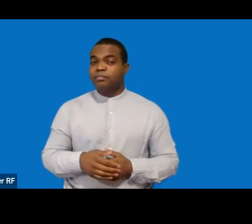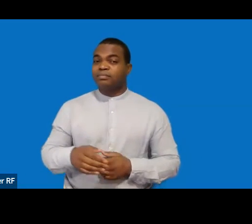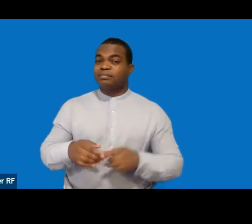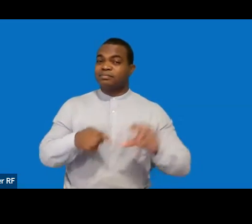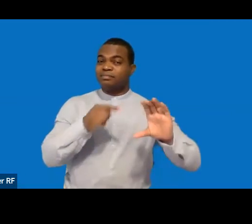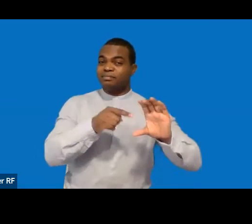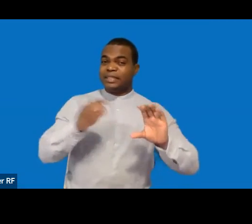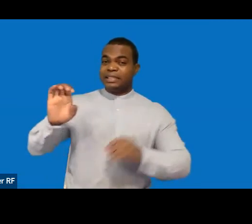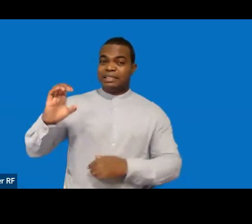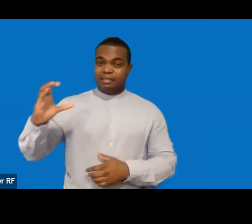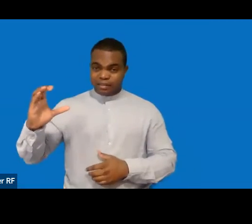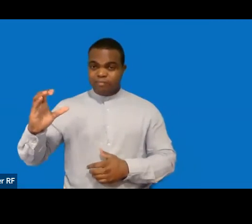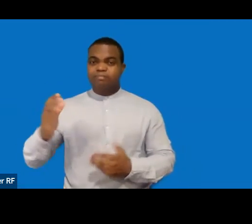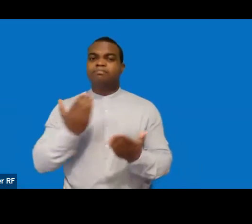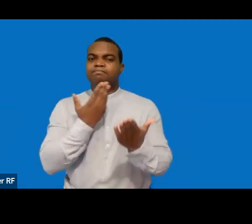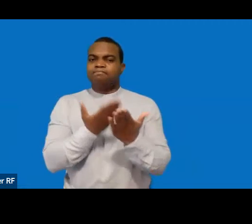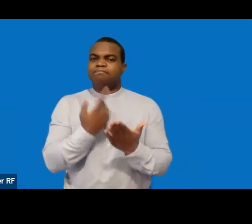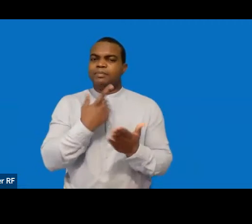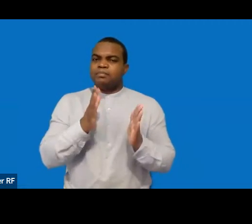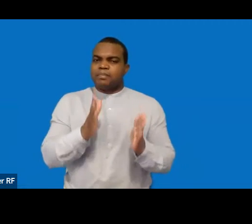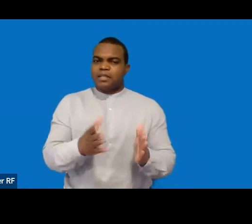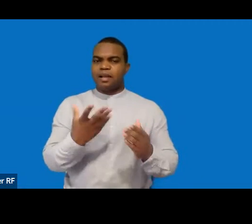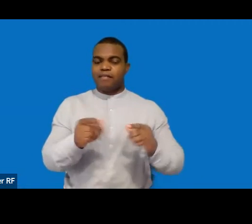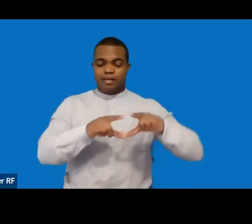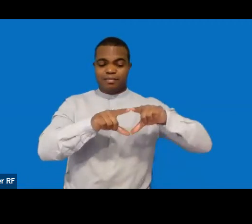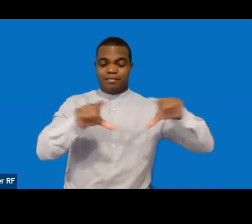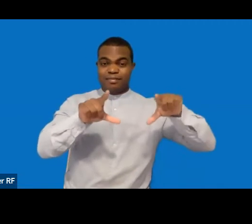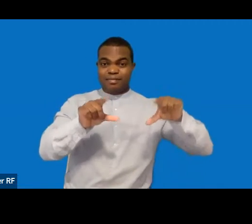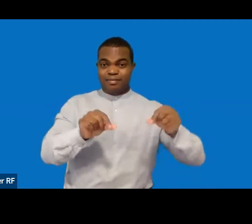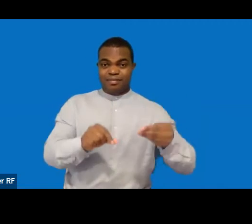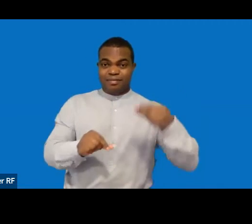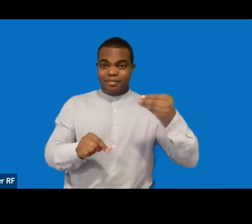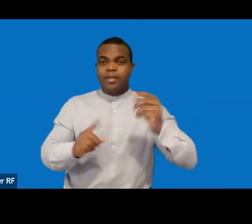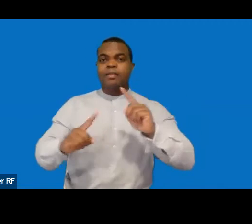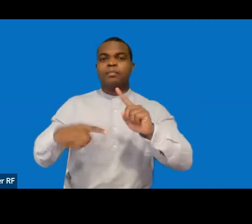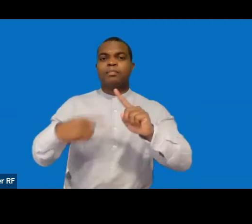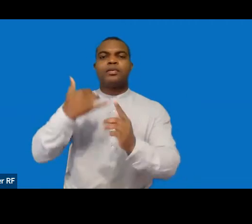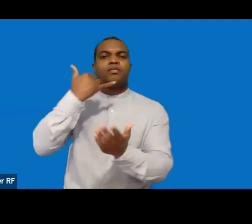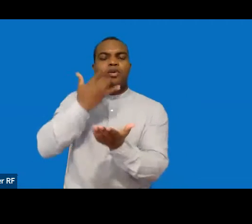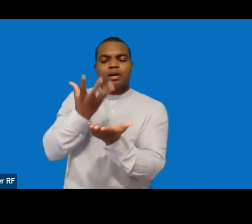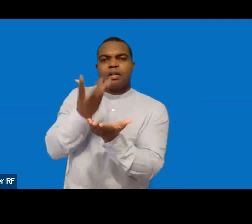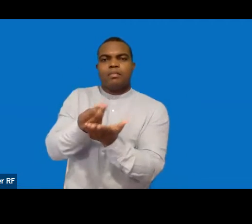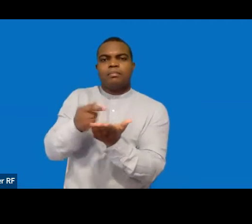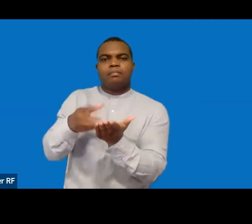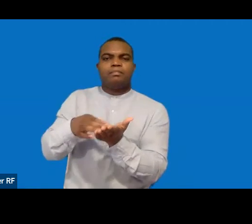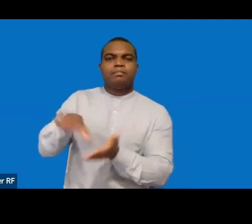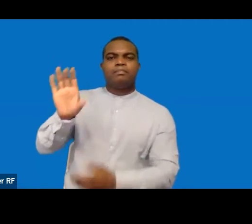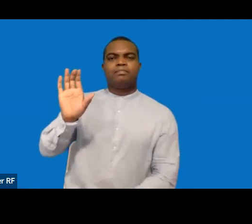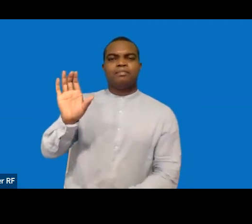But it only gives access to preferential discounts and services during short stays.